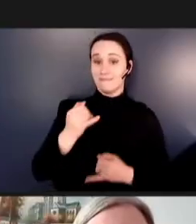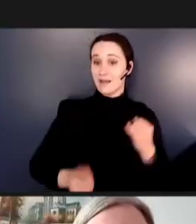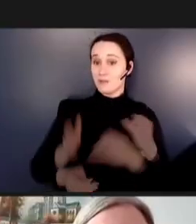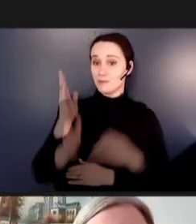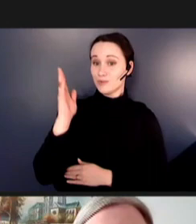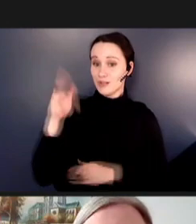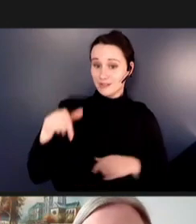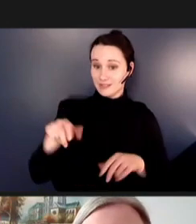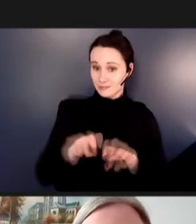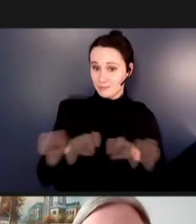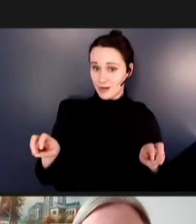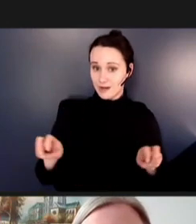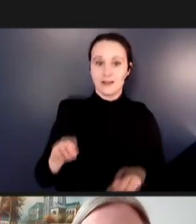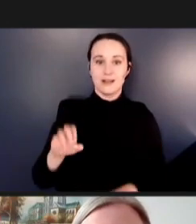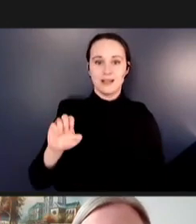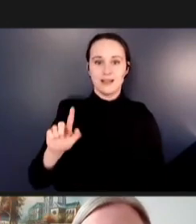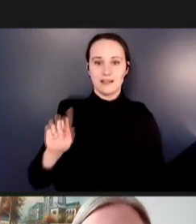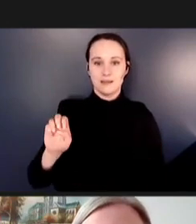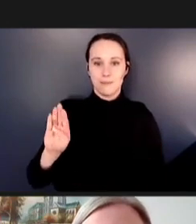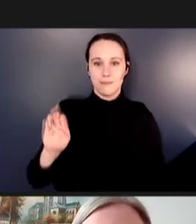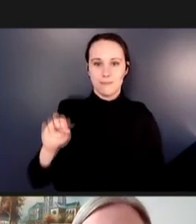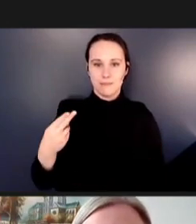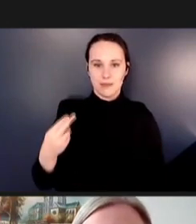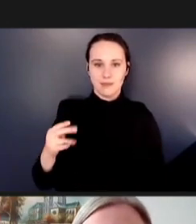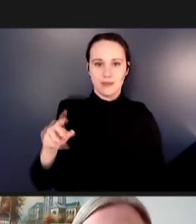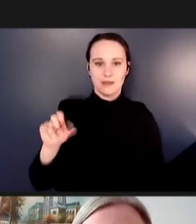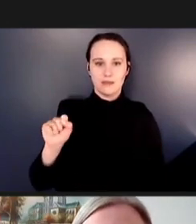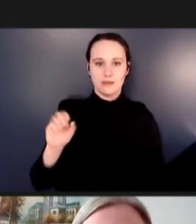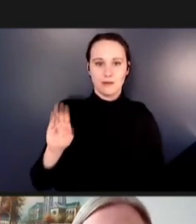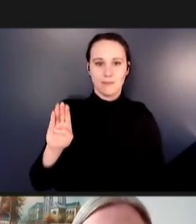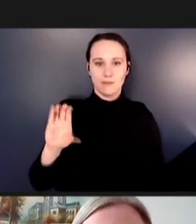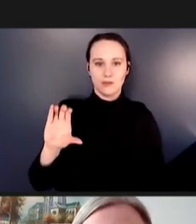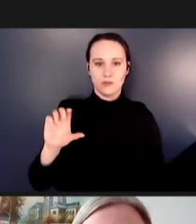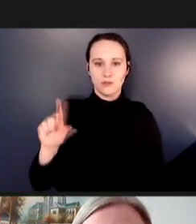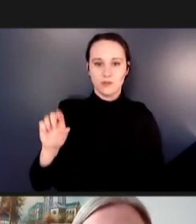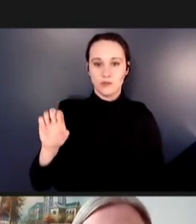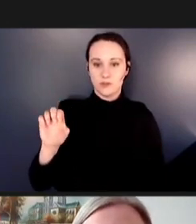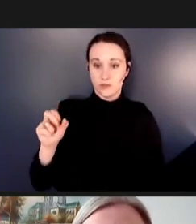panel is Elizabeth Sobczyk from AMDA, the Society for Post-Acute and Long-Term Care